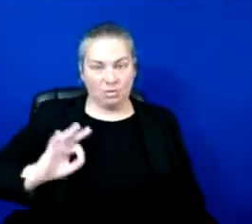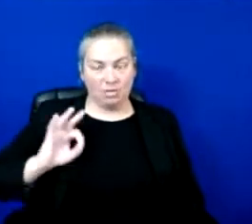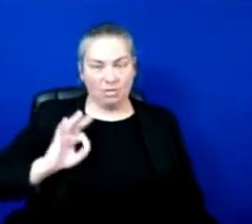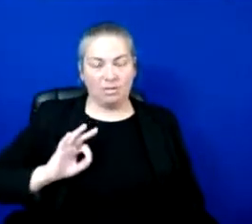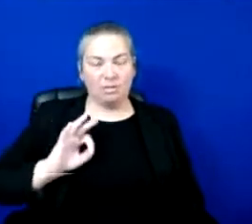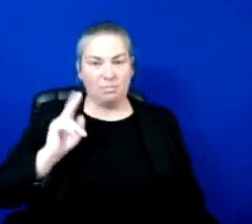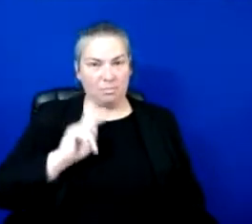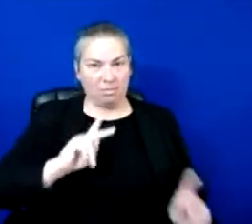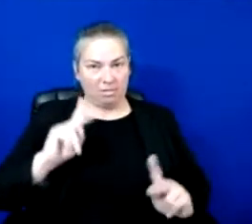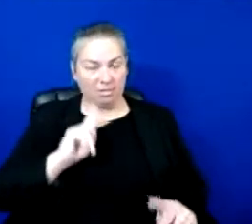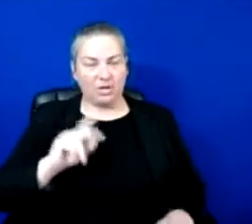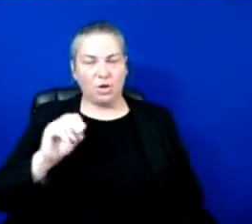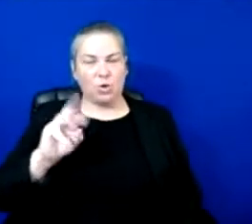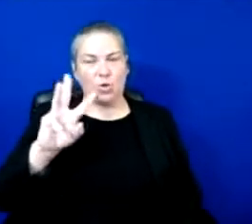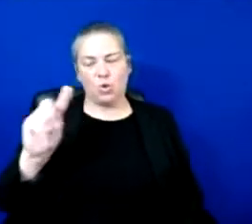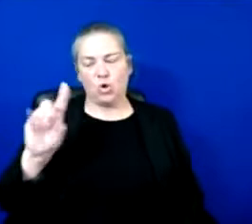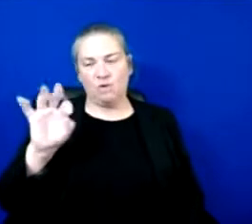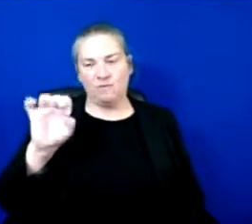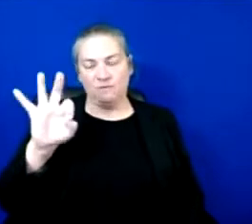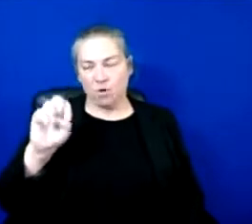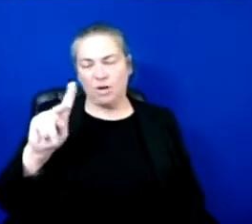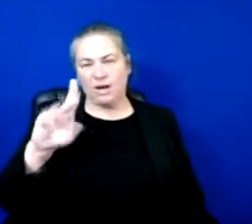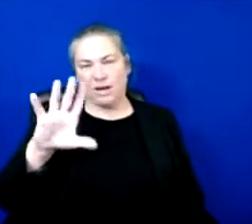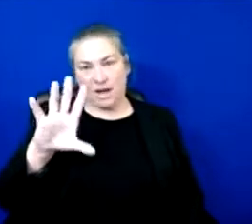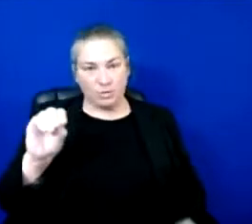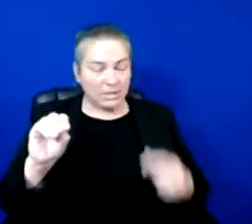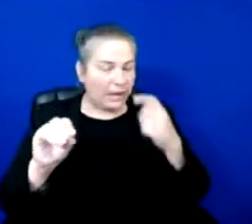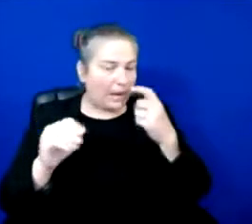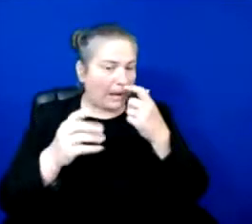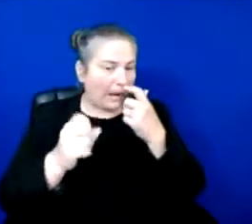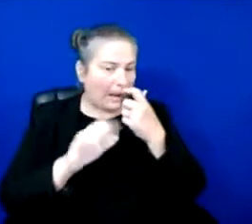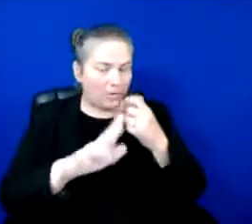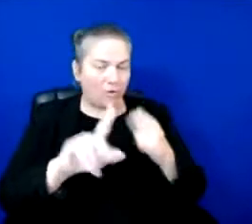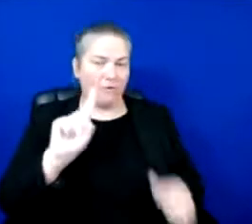Woodford County receiving at least uh, their first dose of the vaccine. They